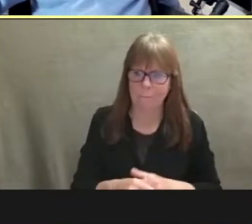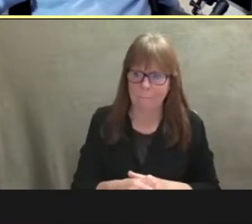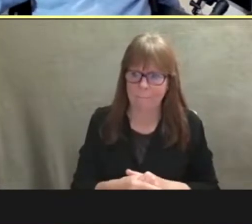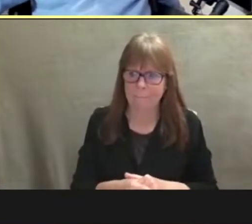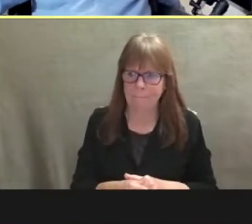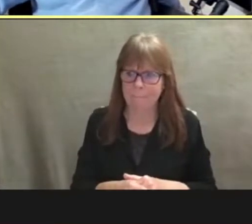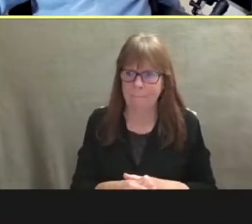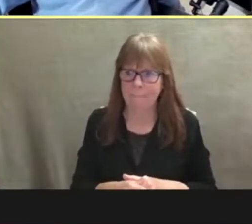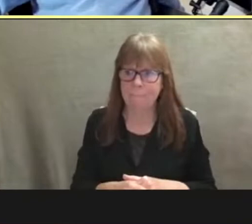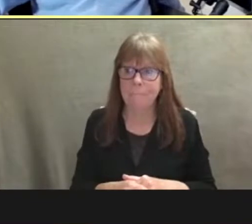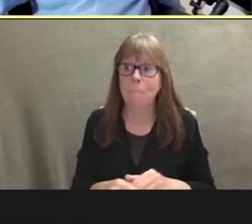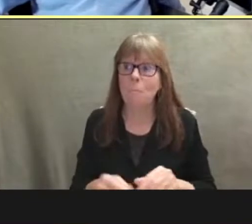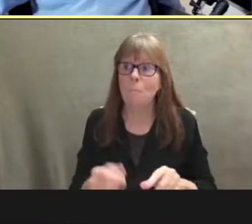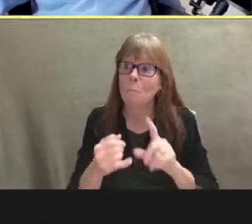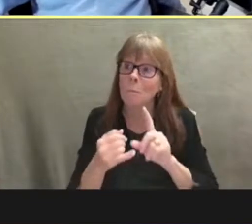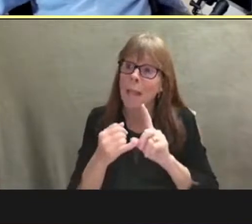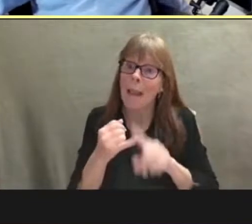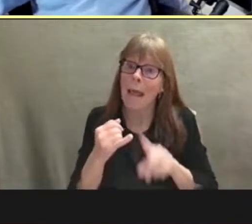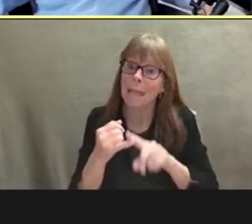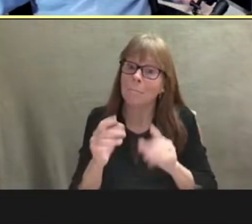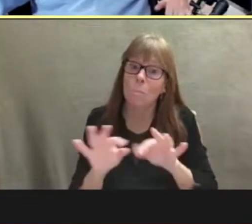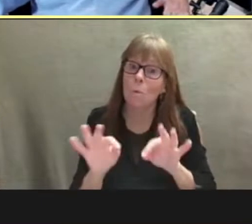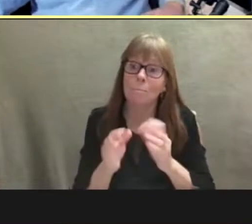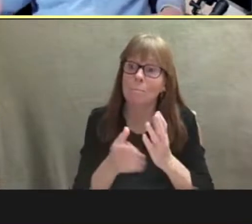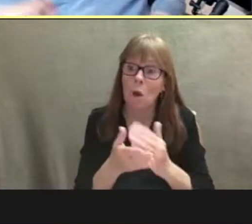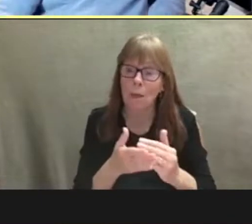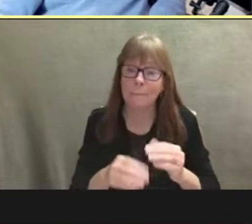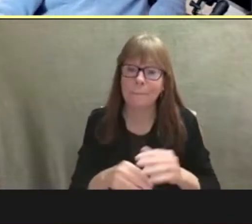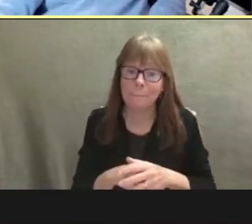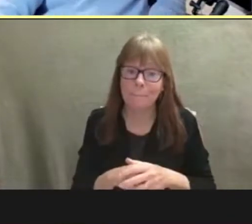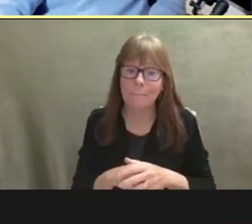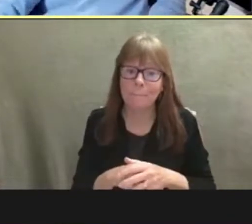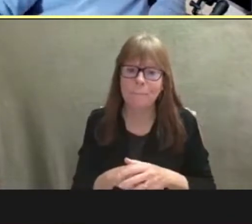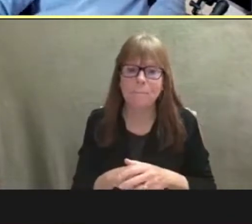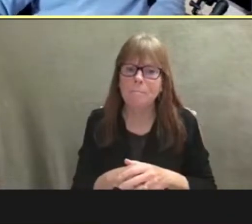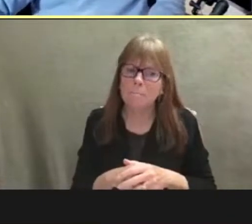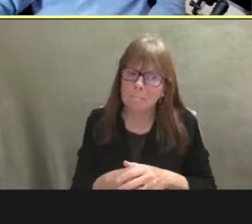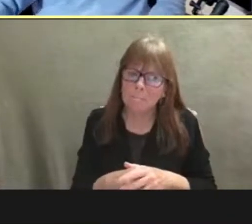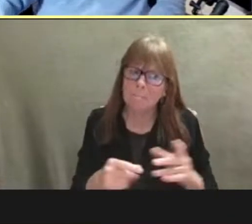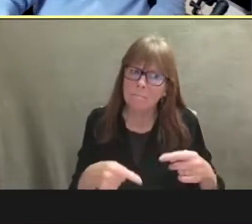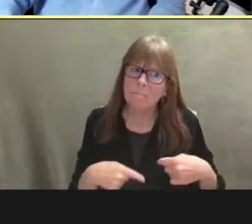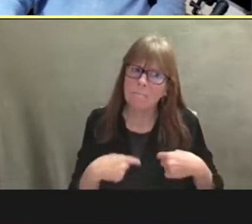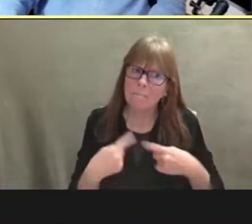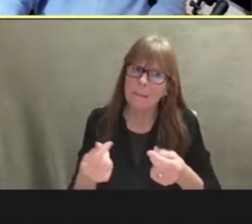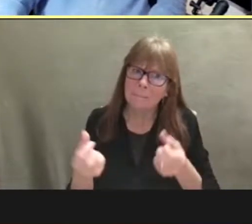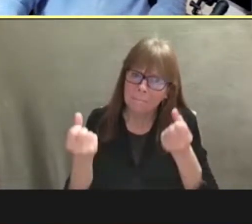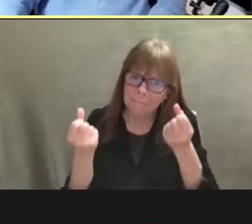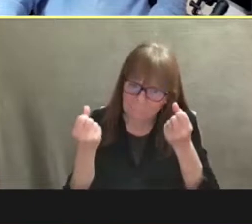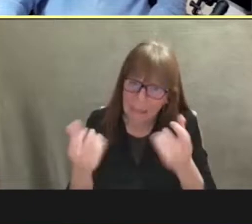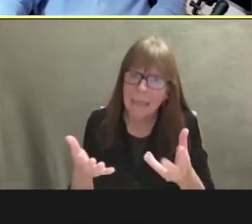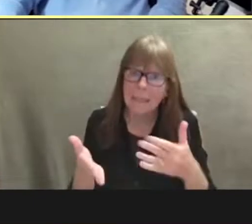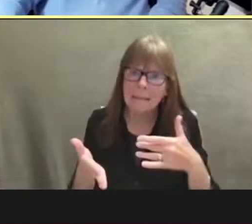And our last core component. There's been an abundant studies, number of studies that